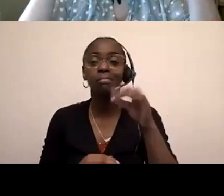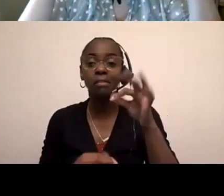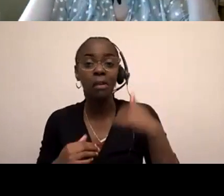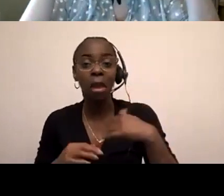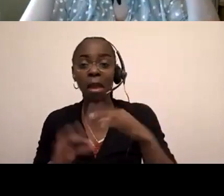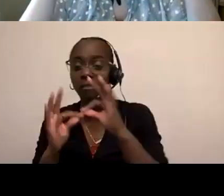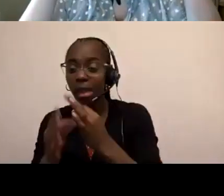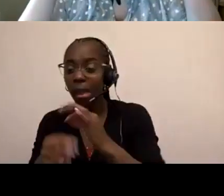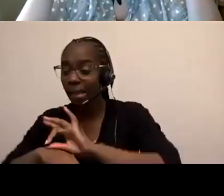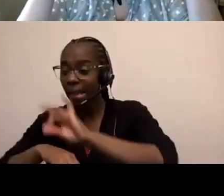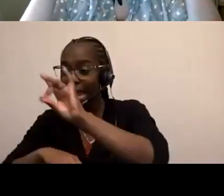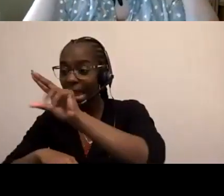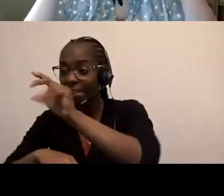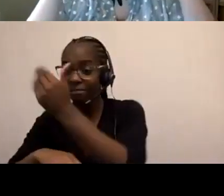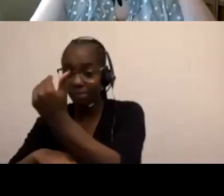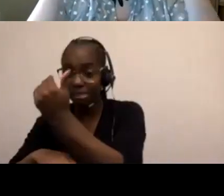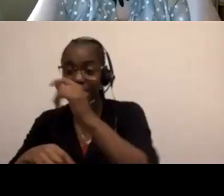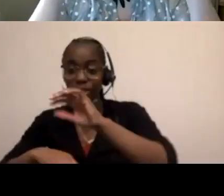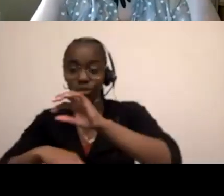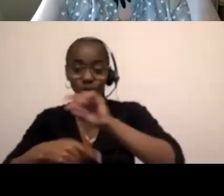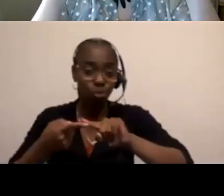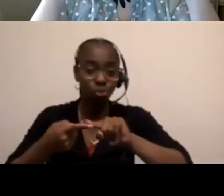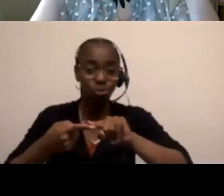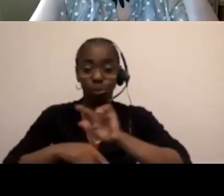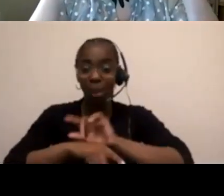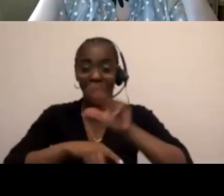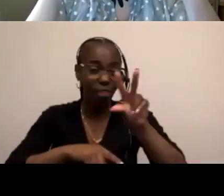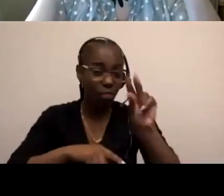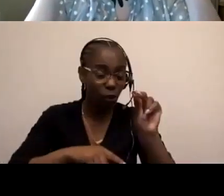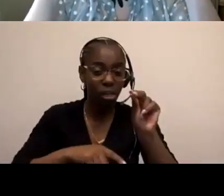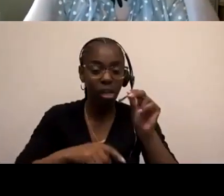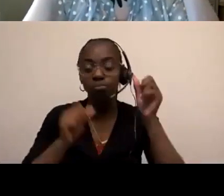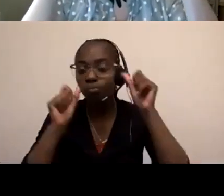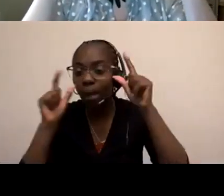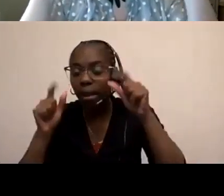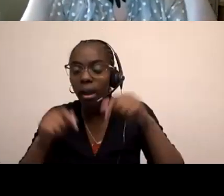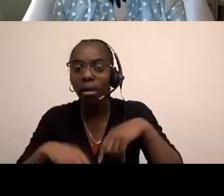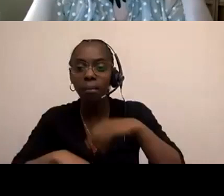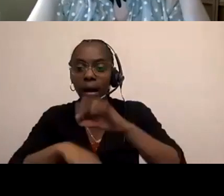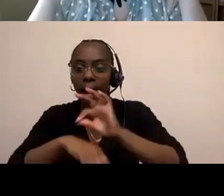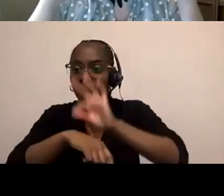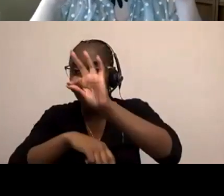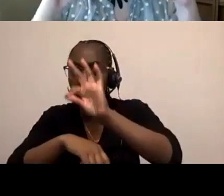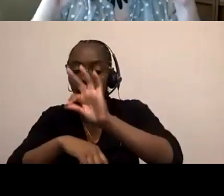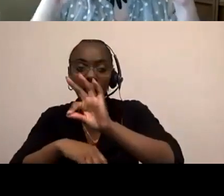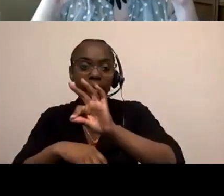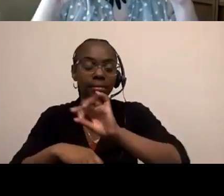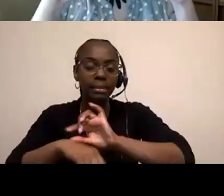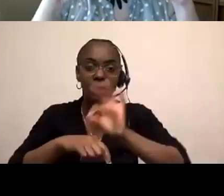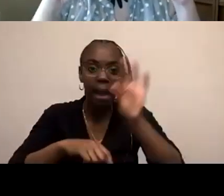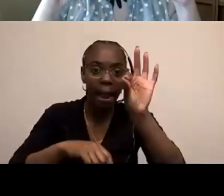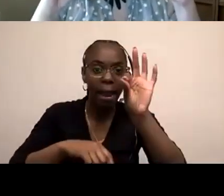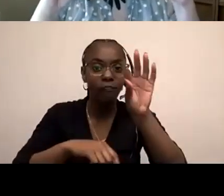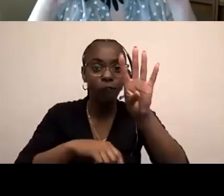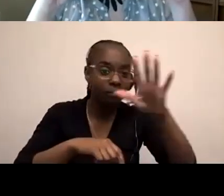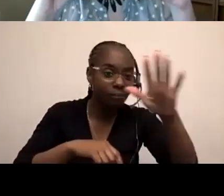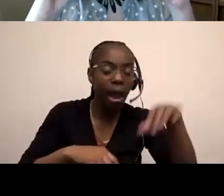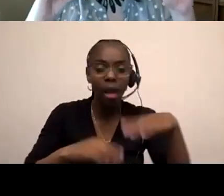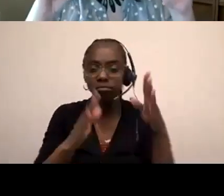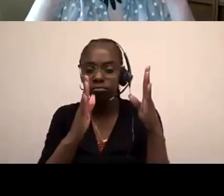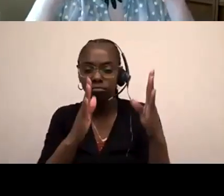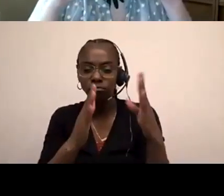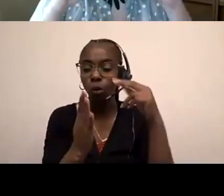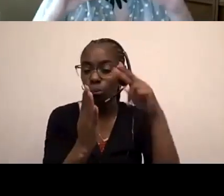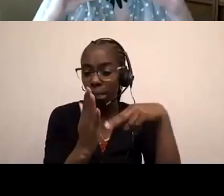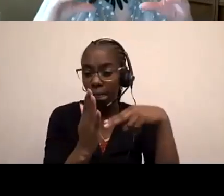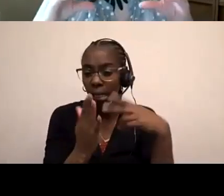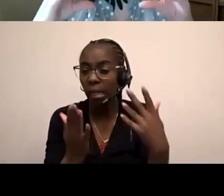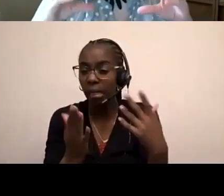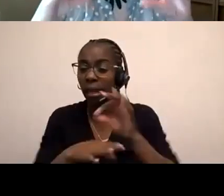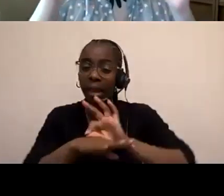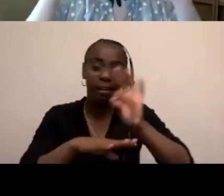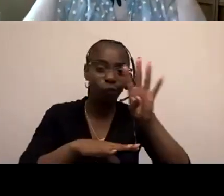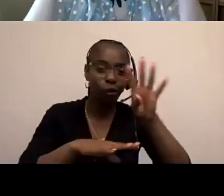30 WAKE UP. 8:30 TO NINE BREAKFAST, NINE TO NINE 45 READING. YOU KNOW, IF YOU CAN YOU